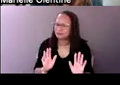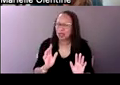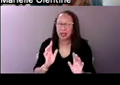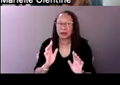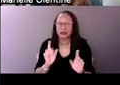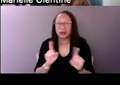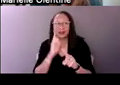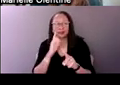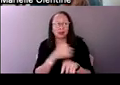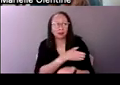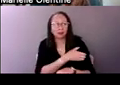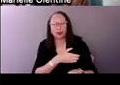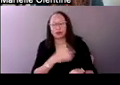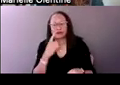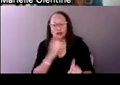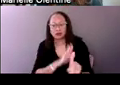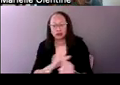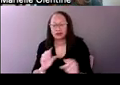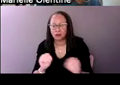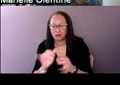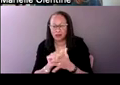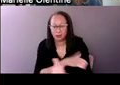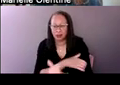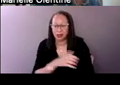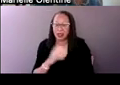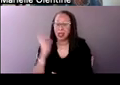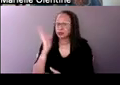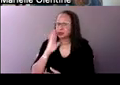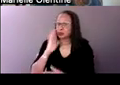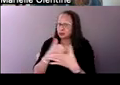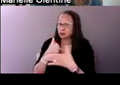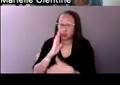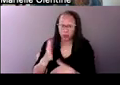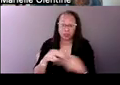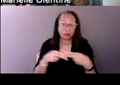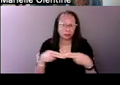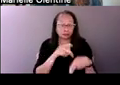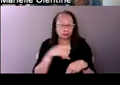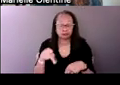of these things. But you, as filmmakers, will be the only real